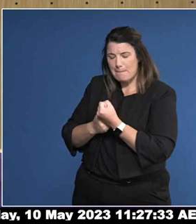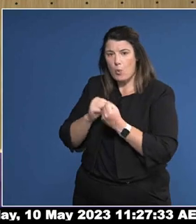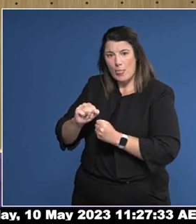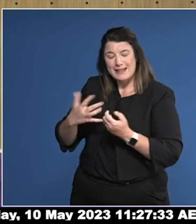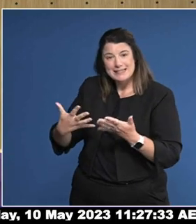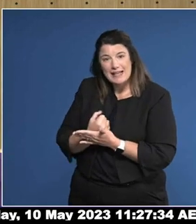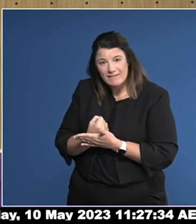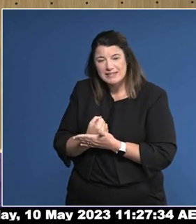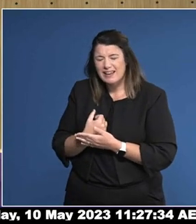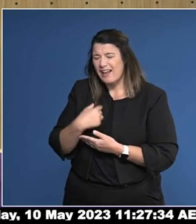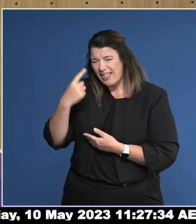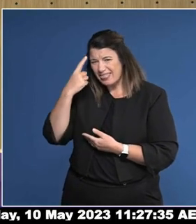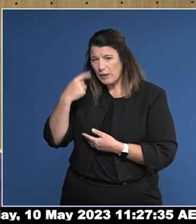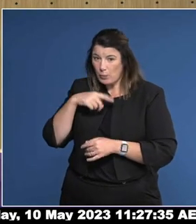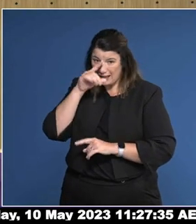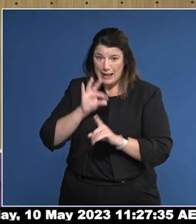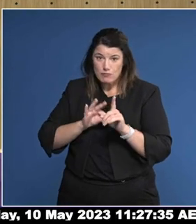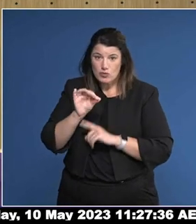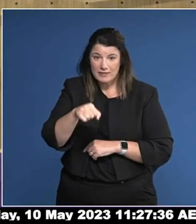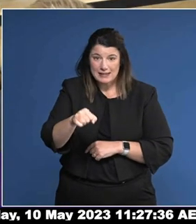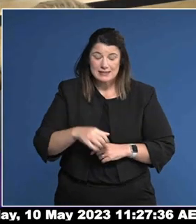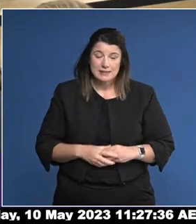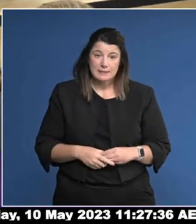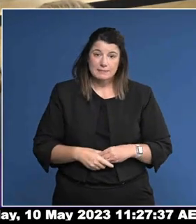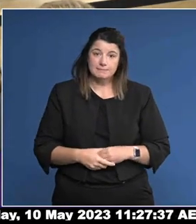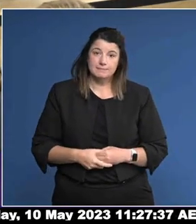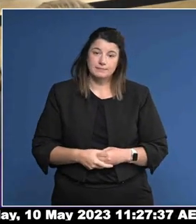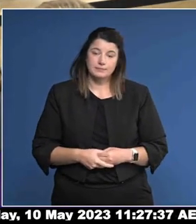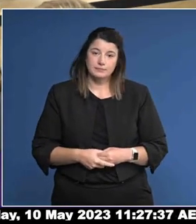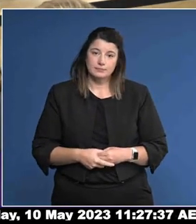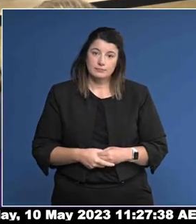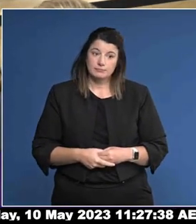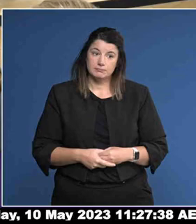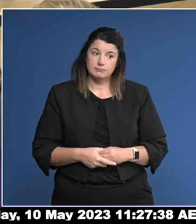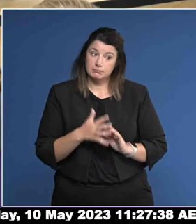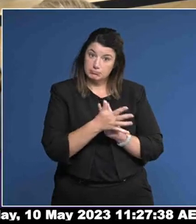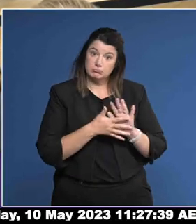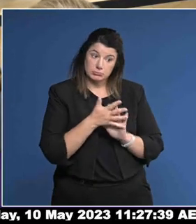And given that view, is it a position that you would be advocating for